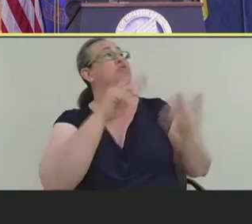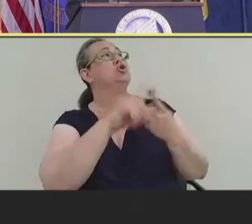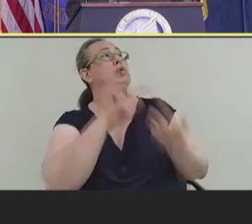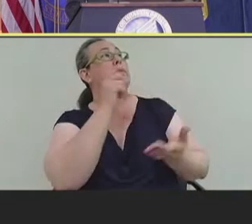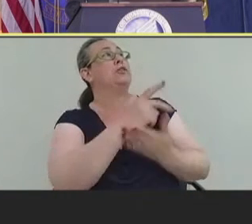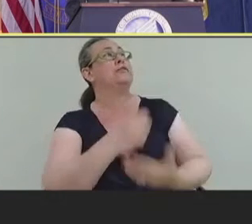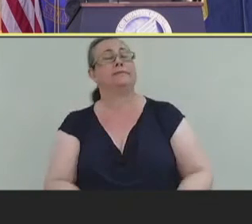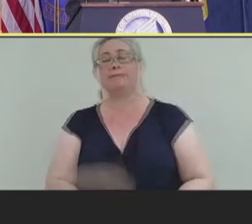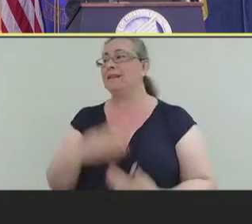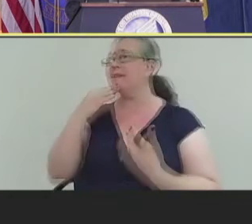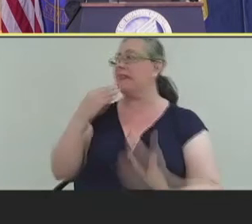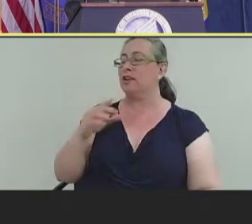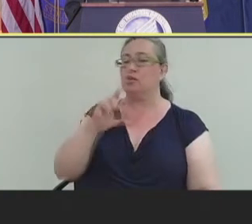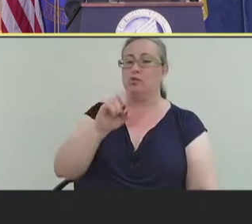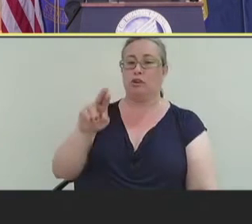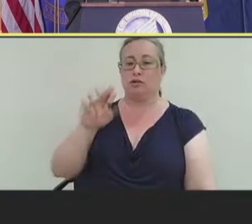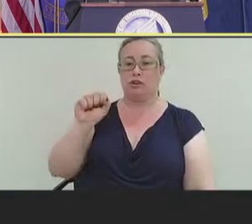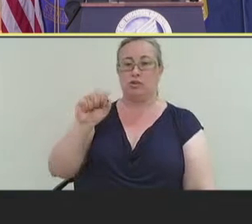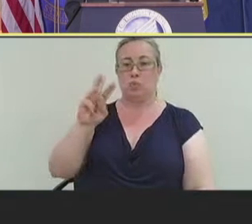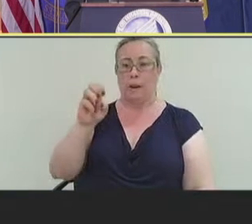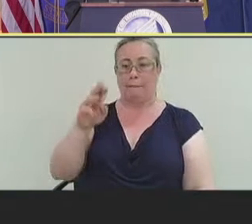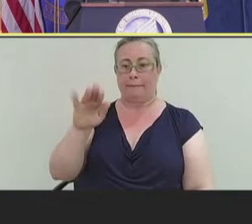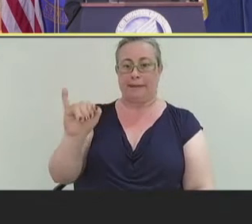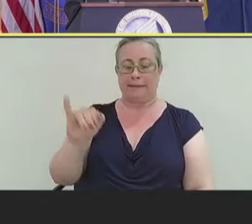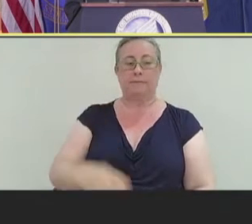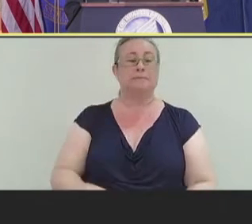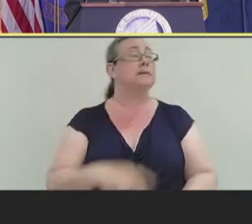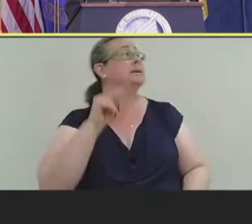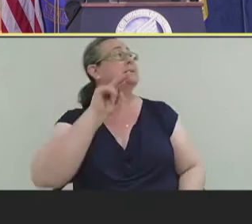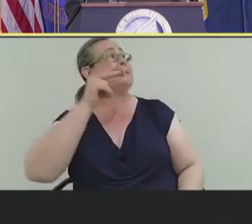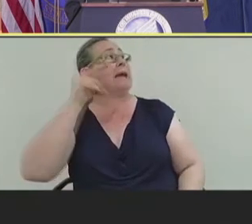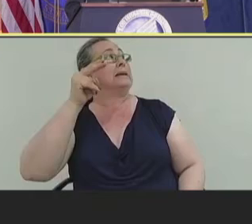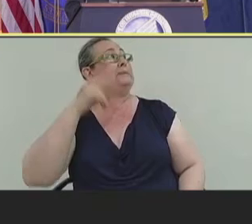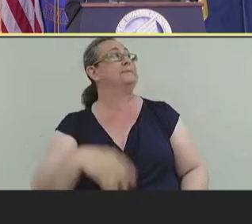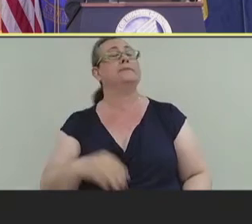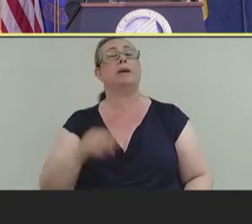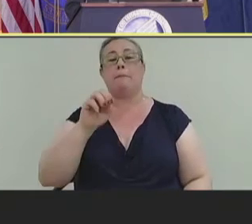Robert Hopkins: Thank you, Dr. Swamy. Molly Howell: Second.